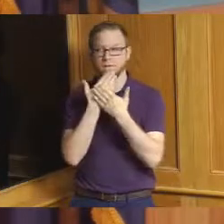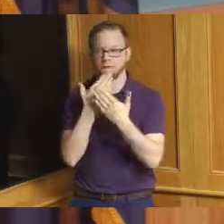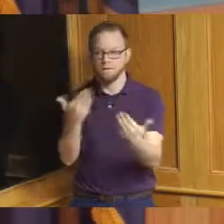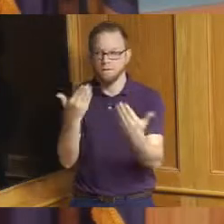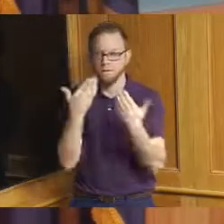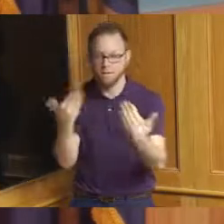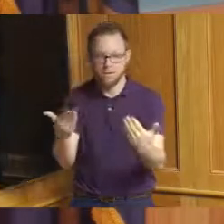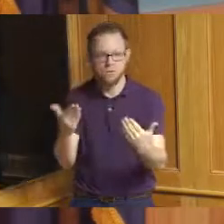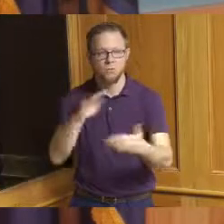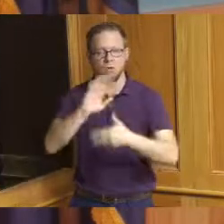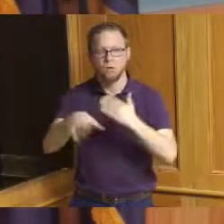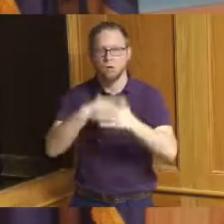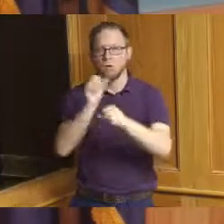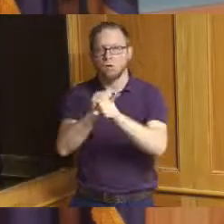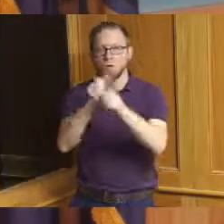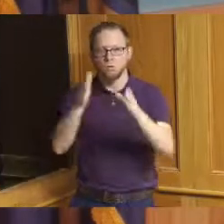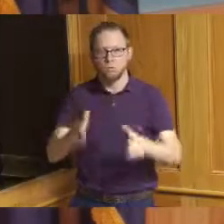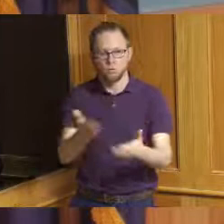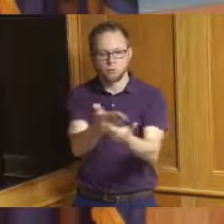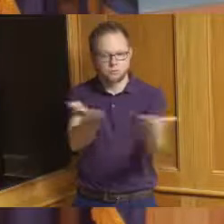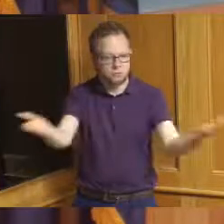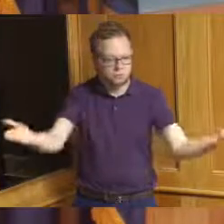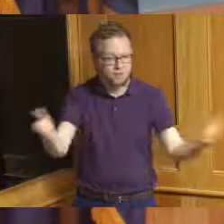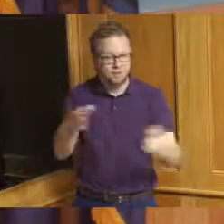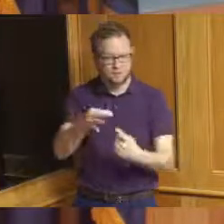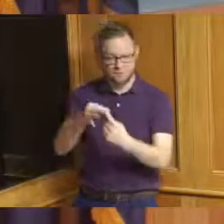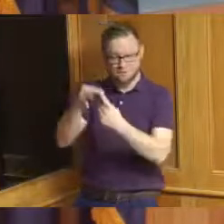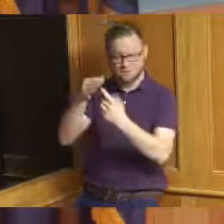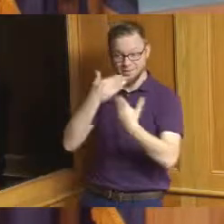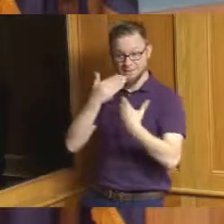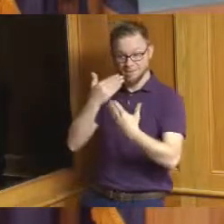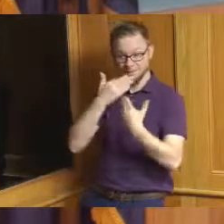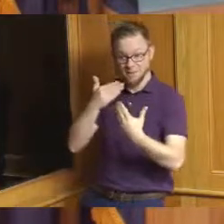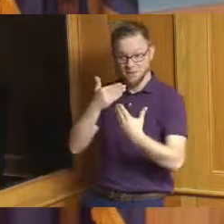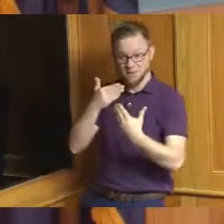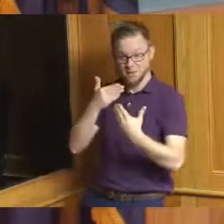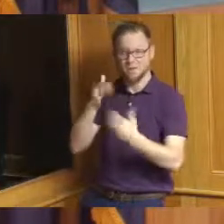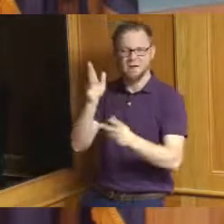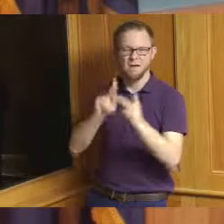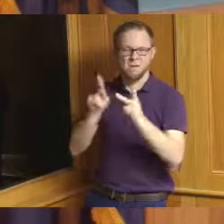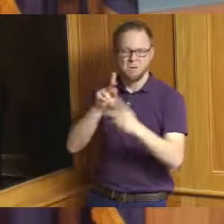workers but i want to give a special thanks to those who worked on the 513 relief bus